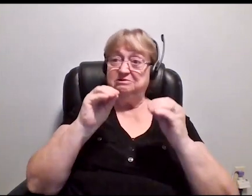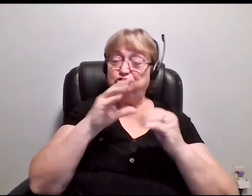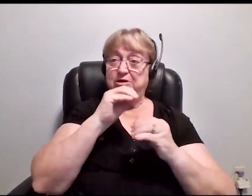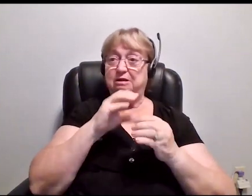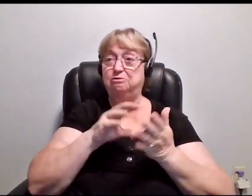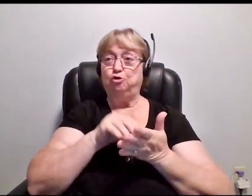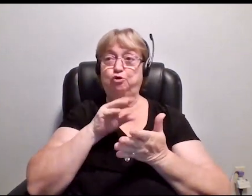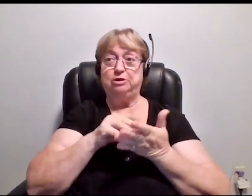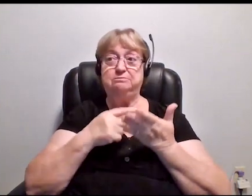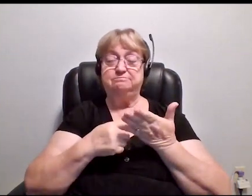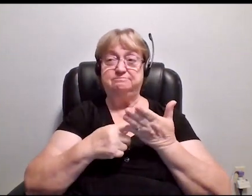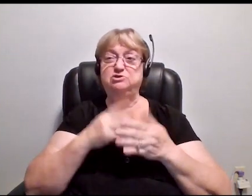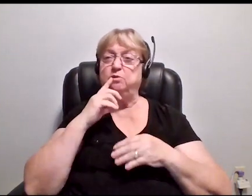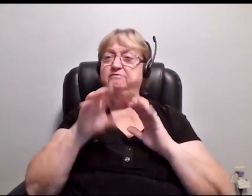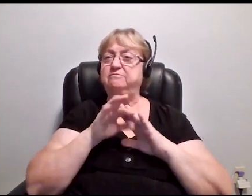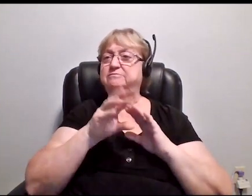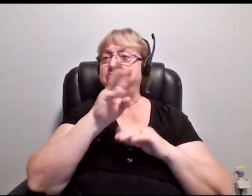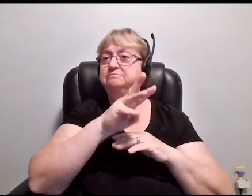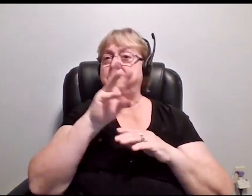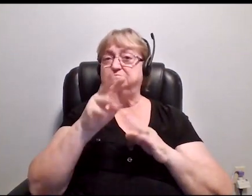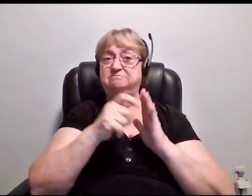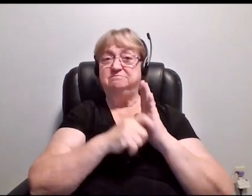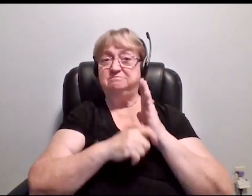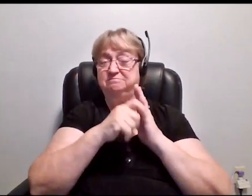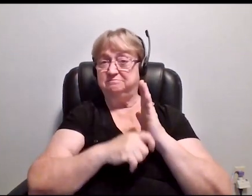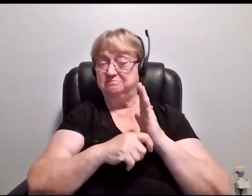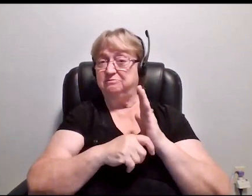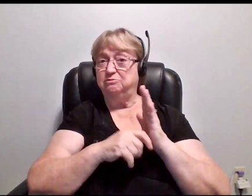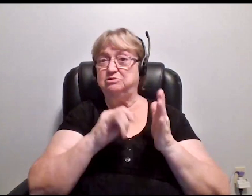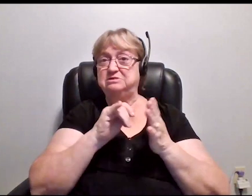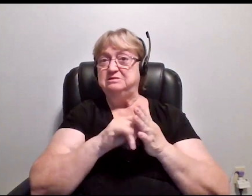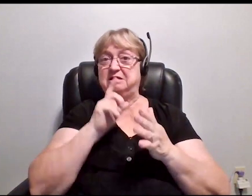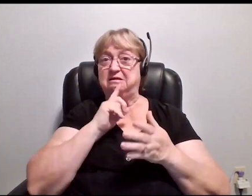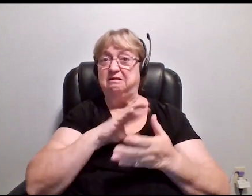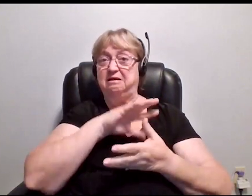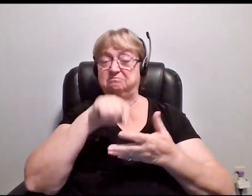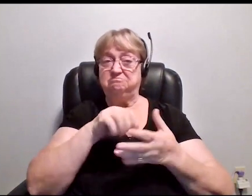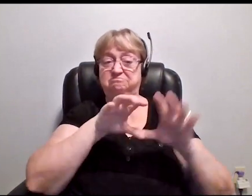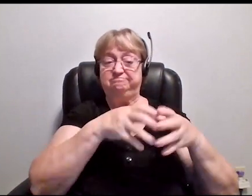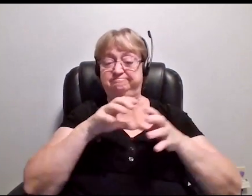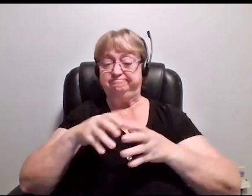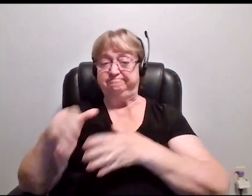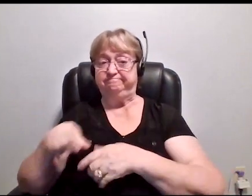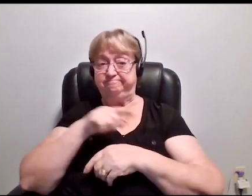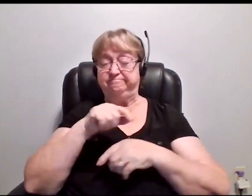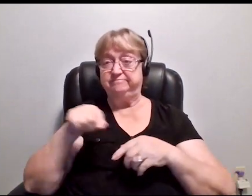We found 66 articles across the literature that fell into those three different categories.